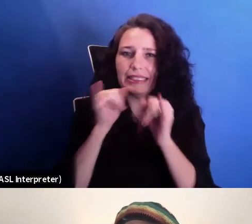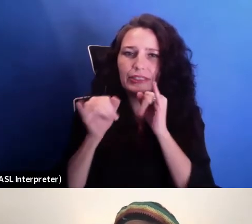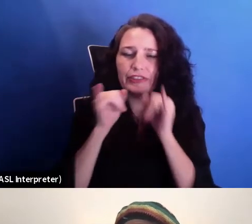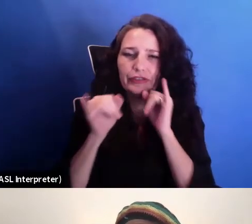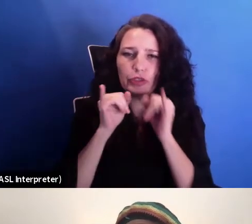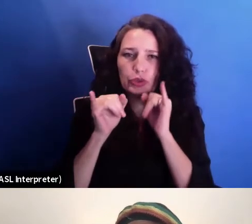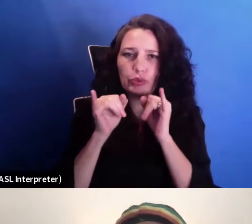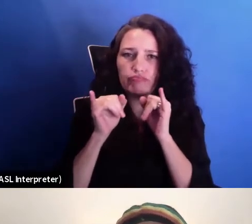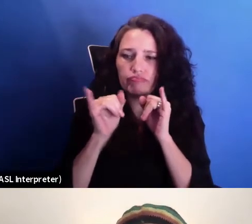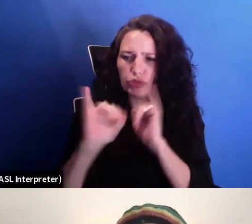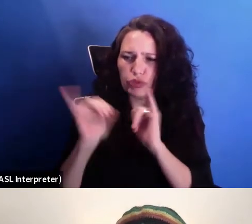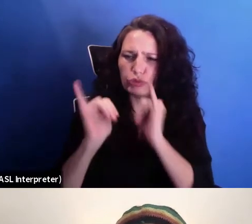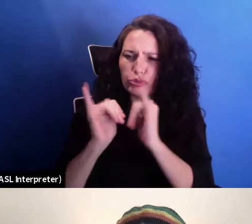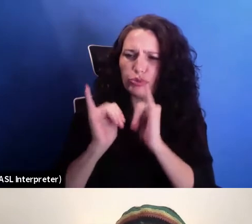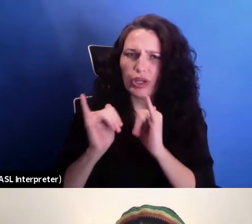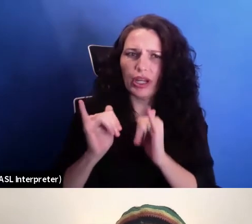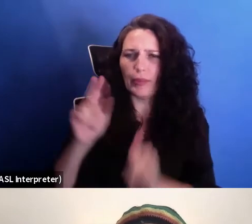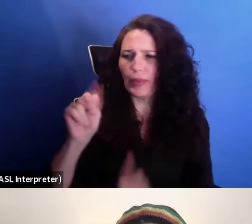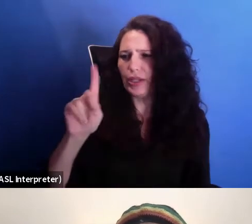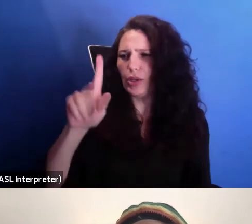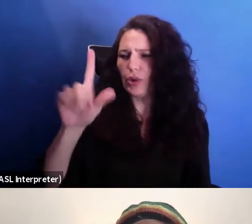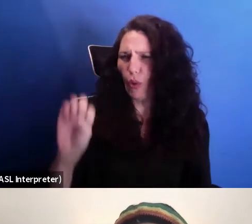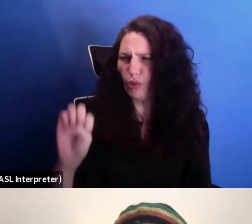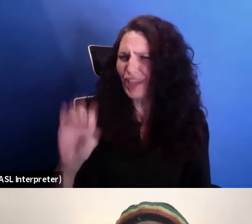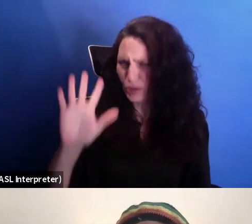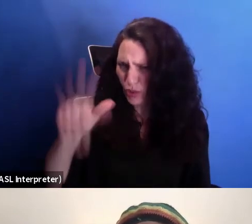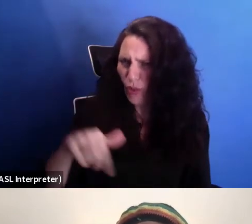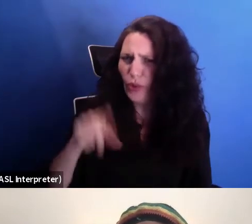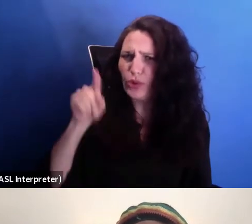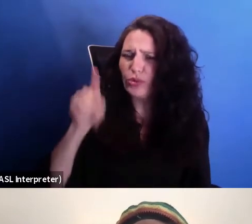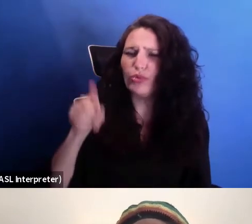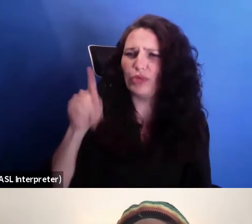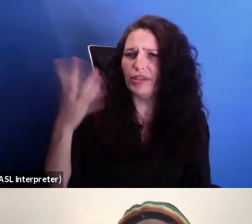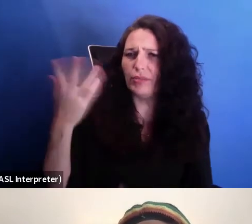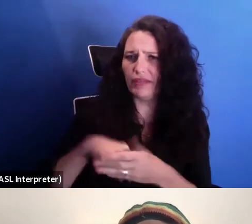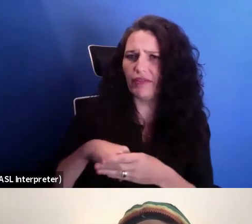And Nicole says we have to have Denise Sherer Jacobson be in there,